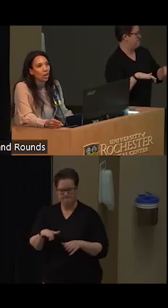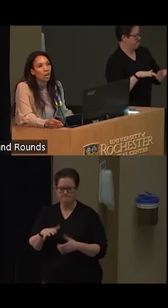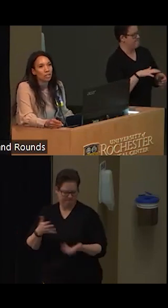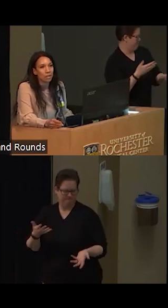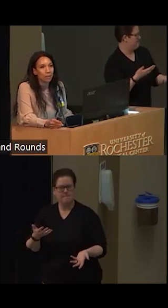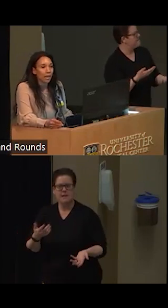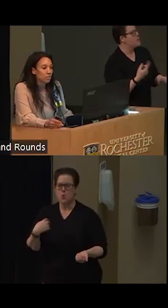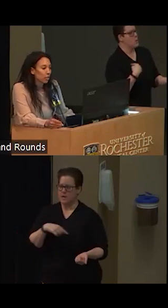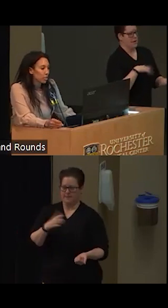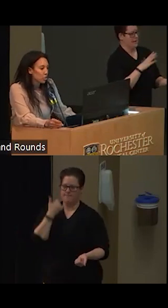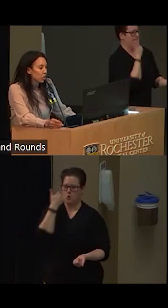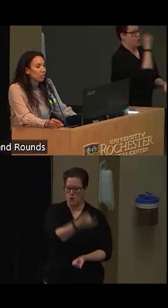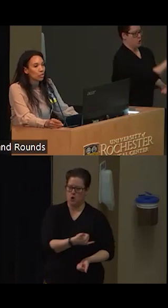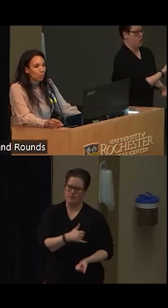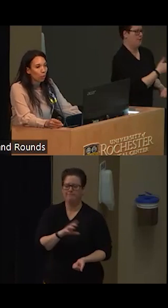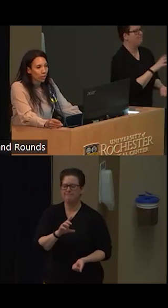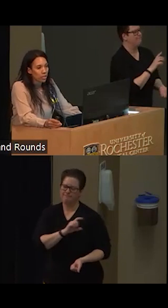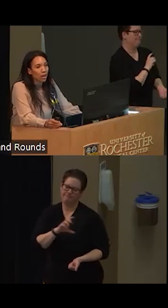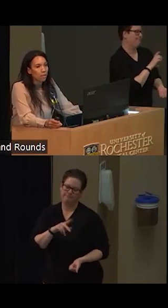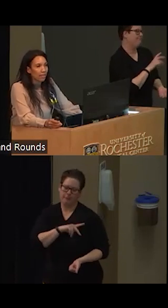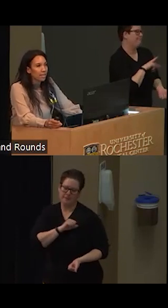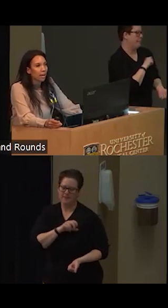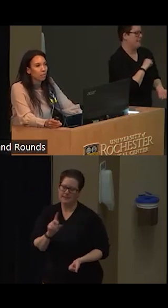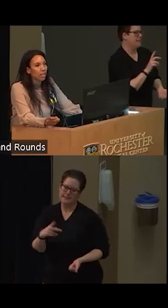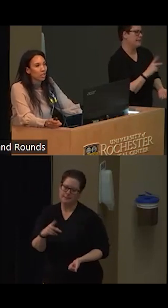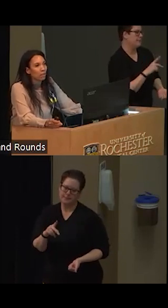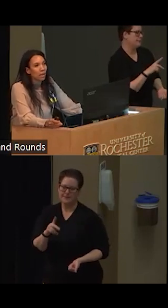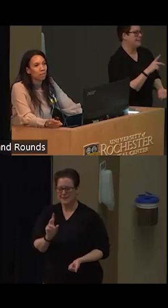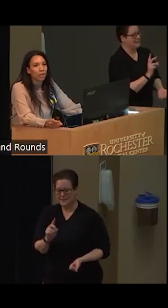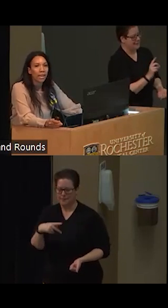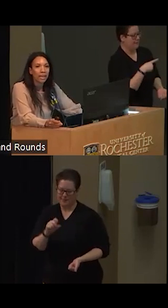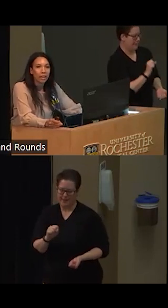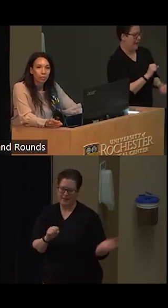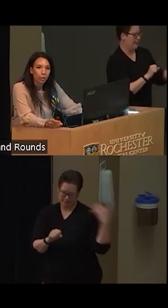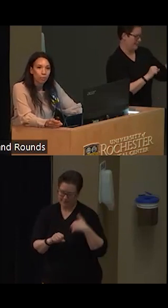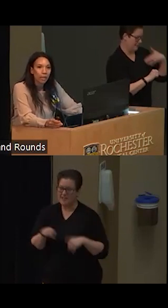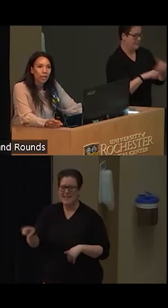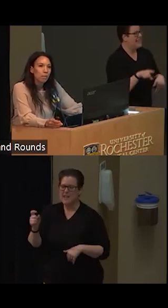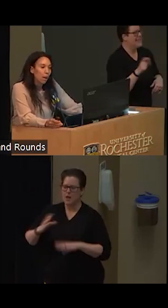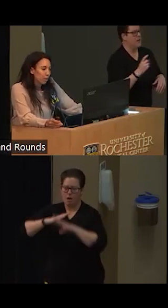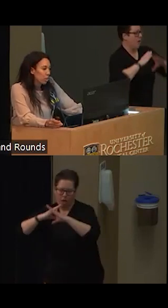called DPS for additional support at that time the patient had been barricaded in a room pepper